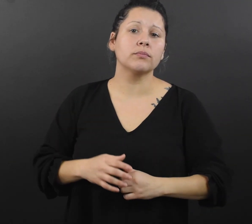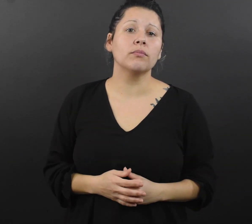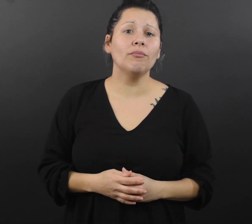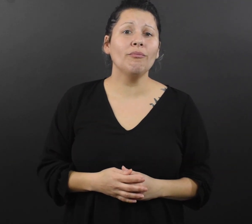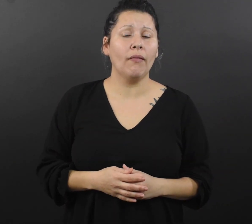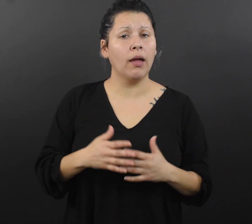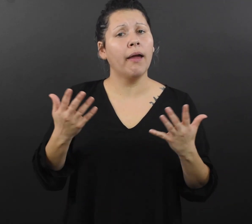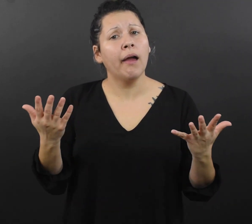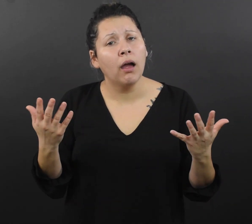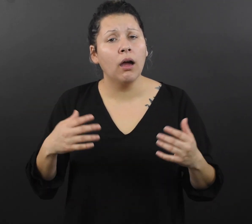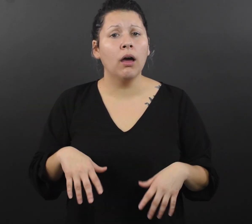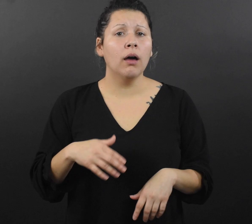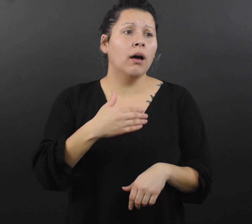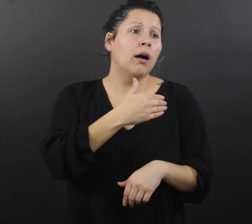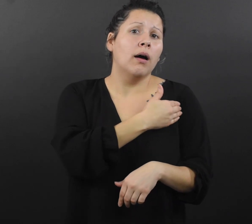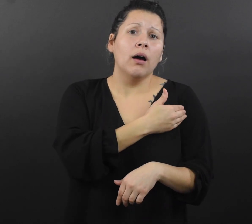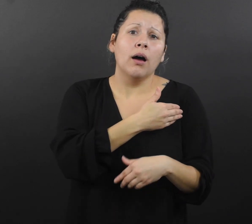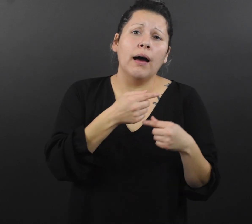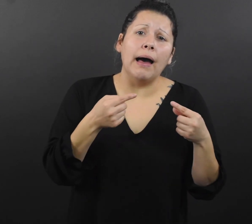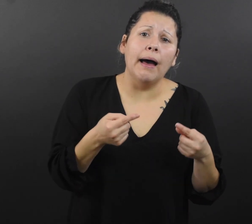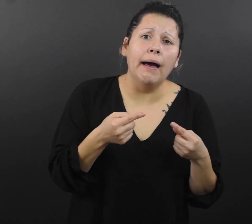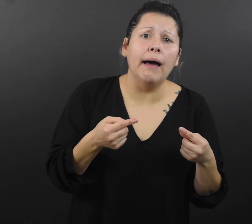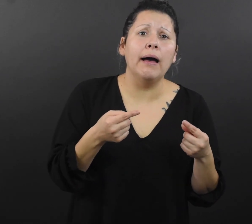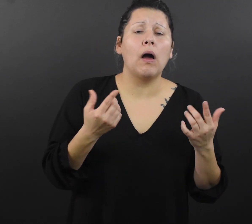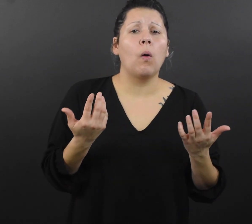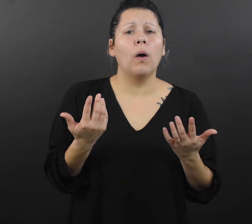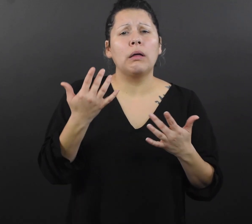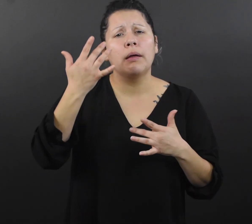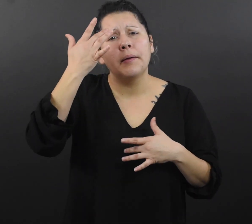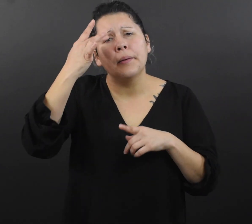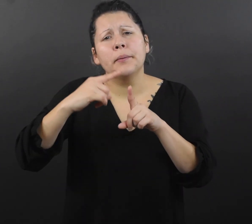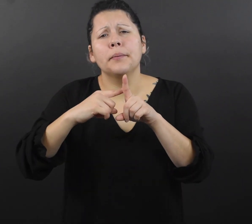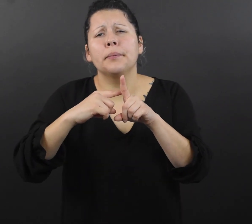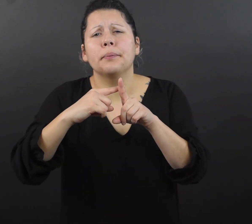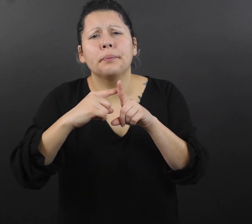That is, muscle aches or even a slight fever might be a sign of our immune